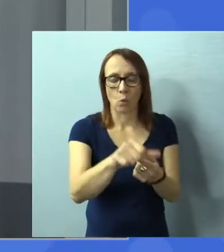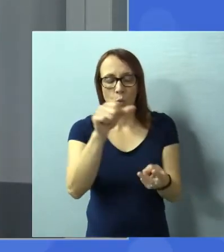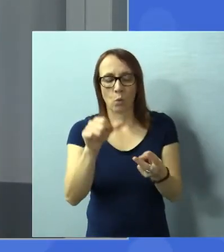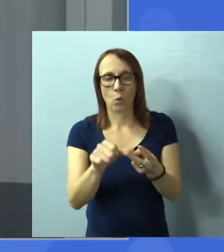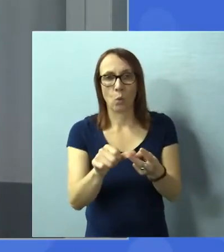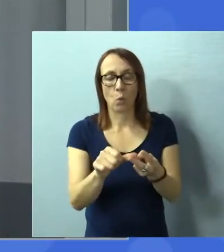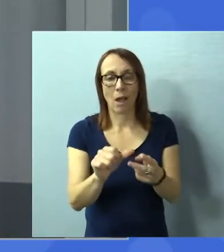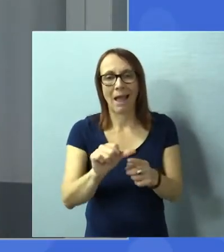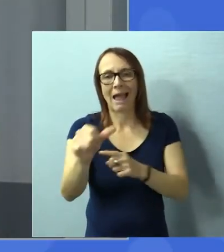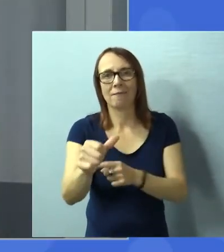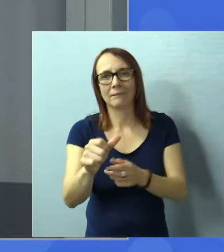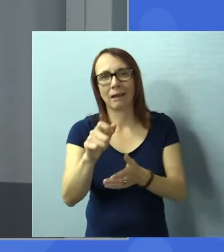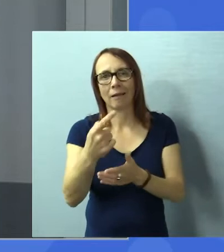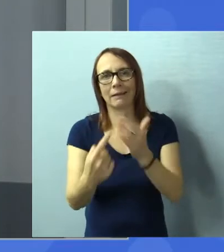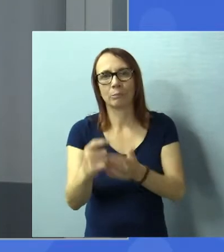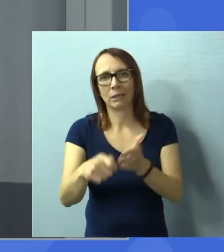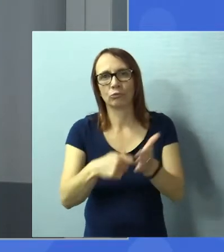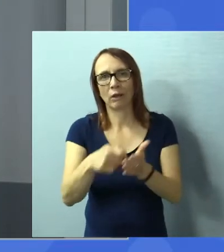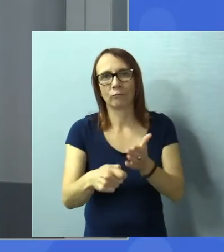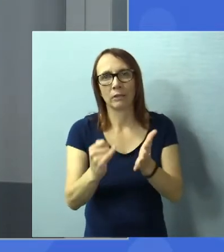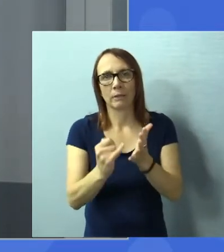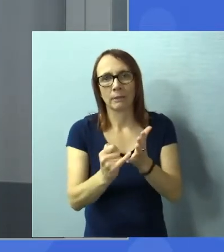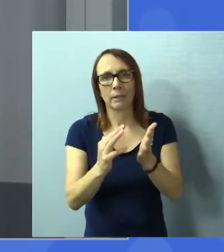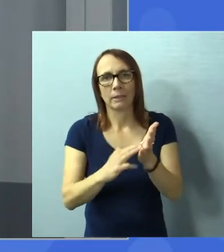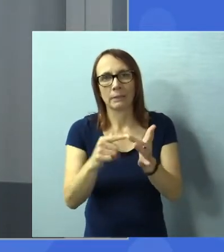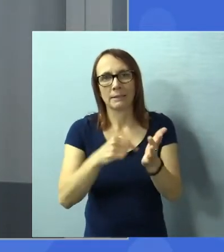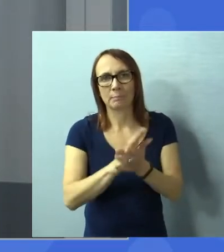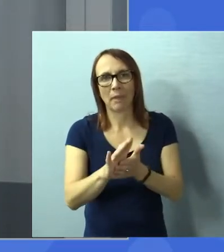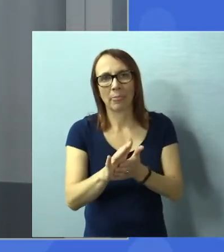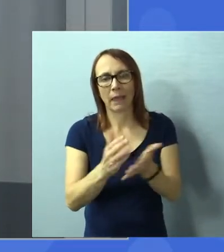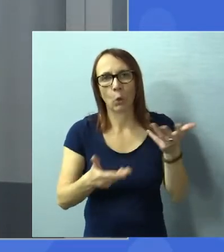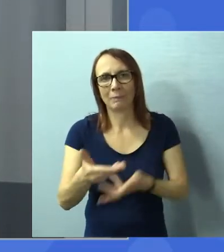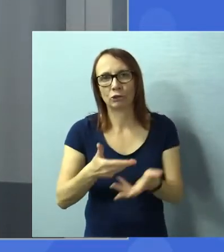referendum which recommended a more Syria or more numerous anyway